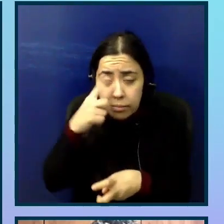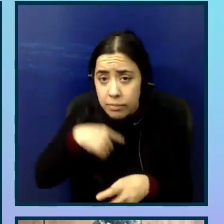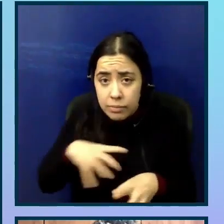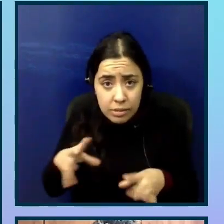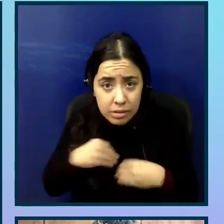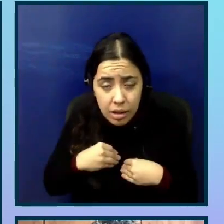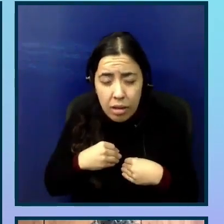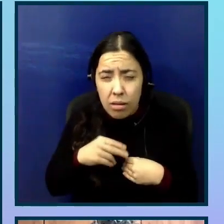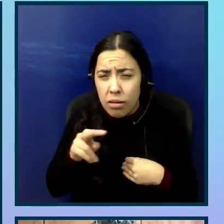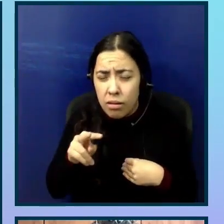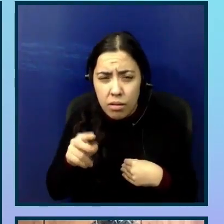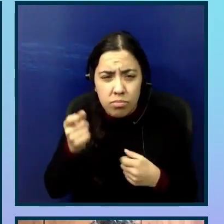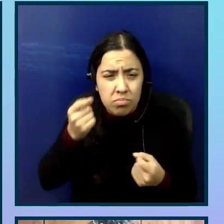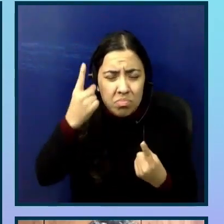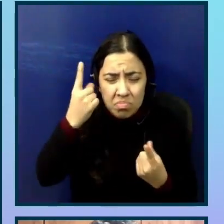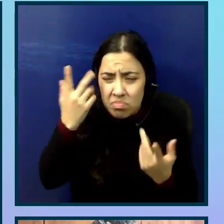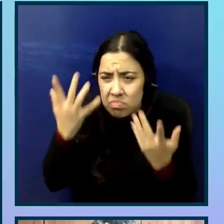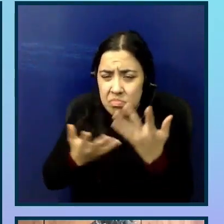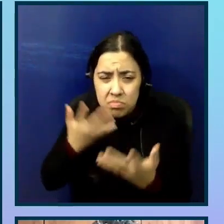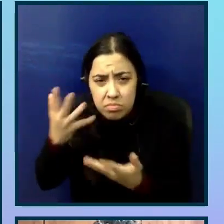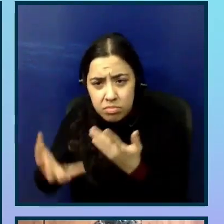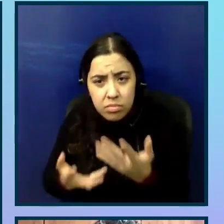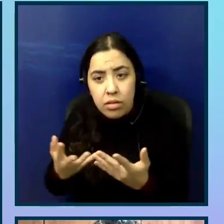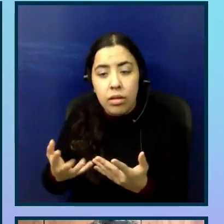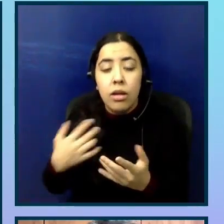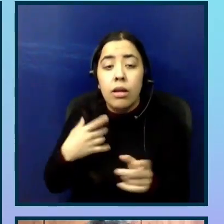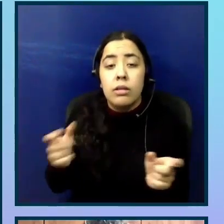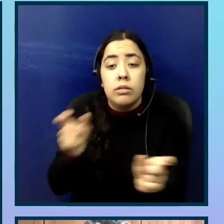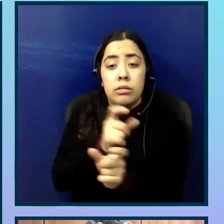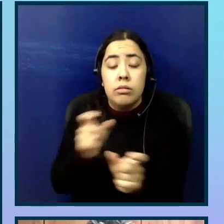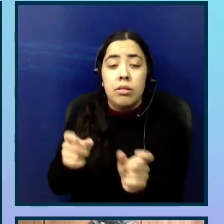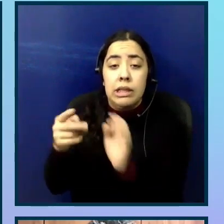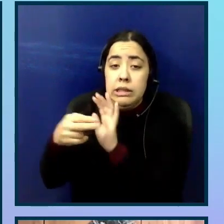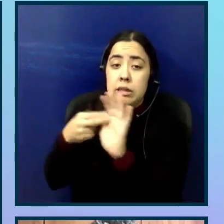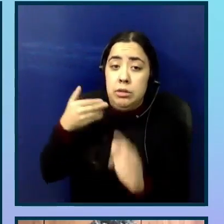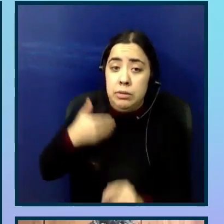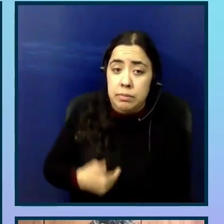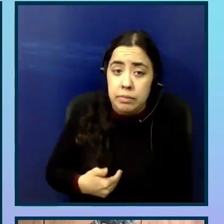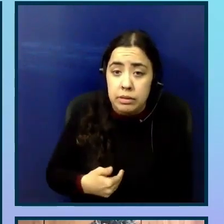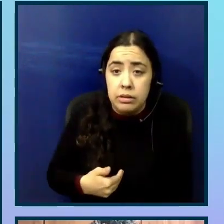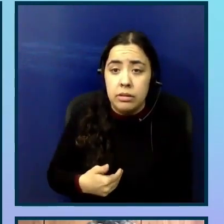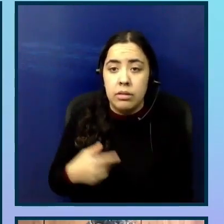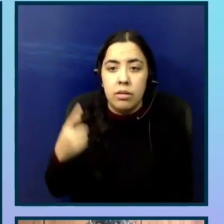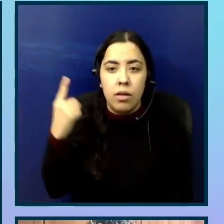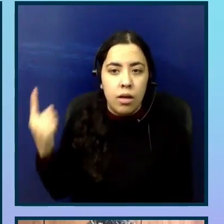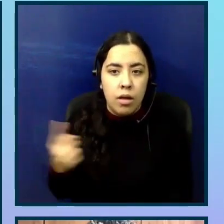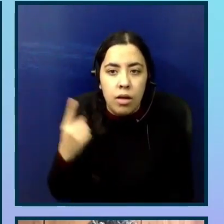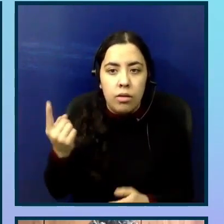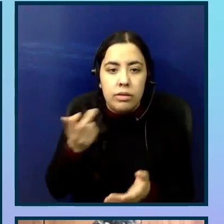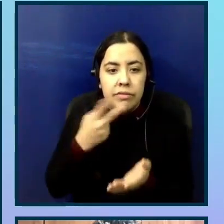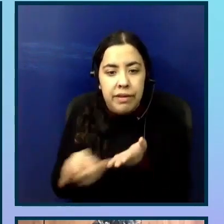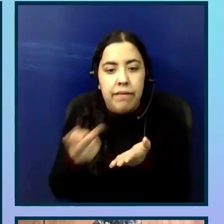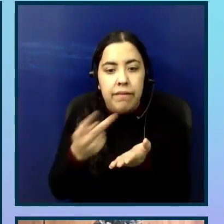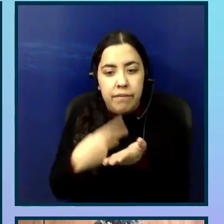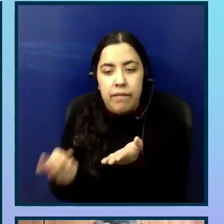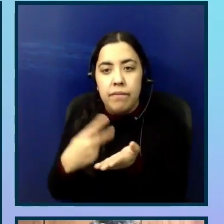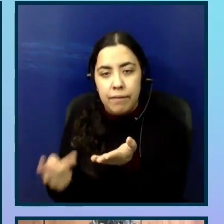As I was diagnosed with dyslexia, I would always fail out different classes and stuff like that.